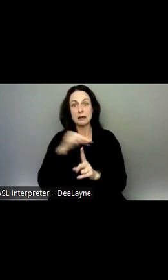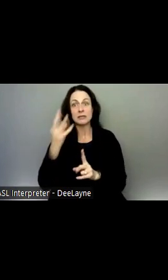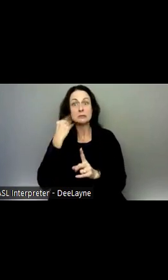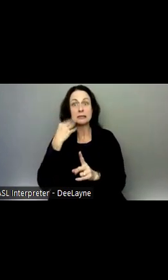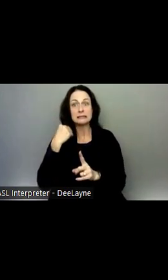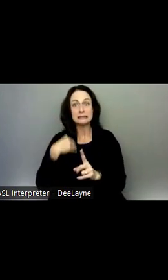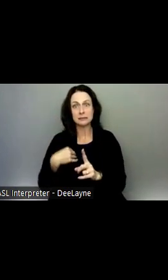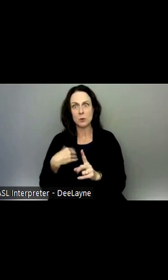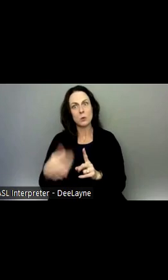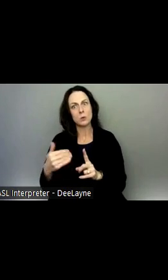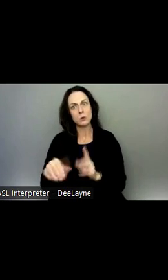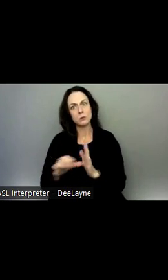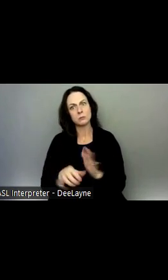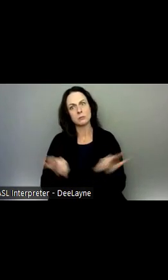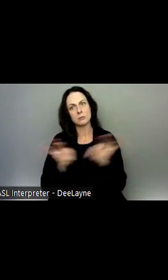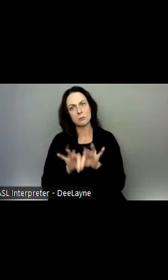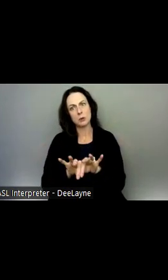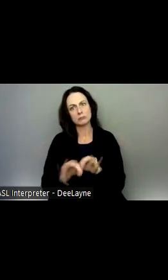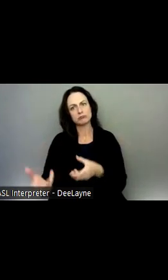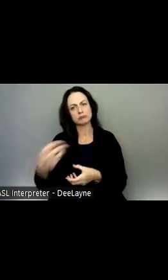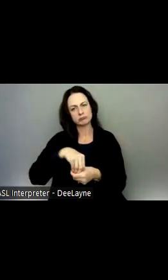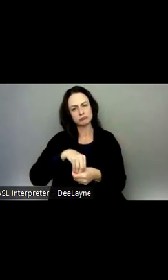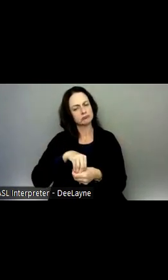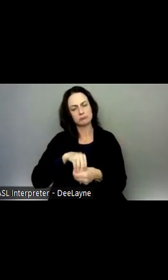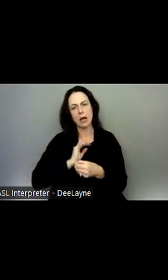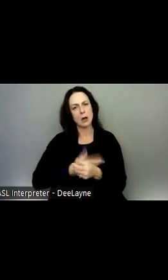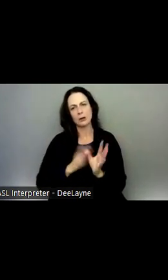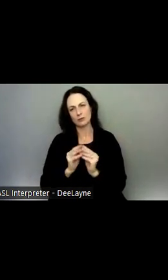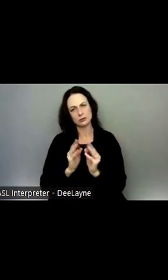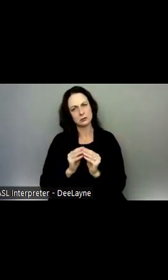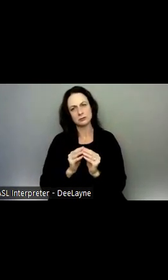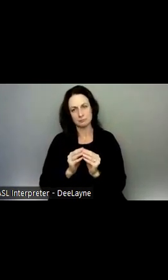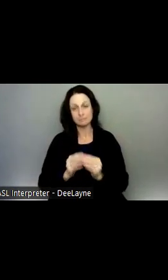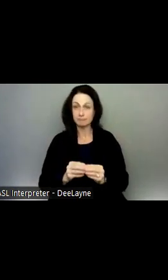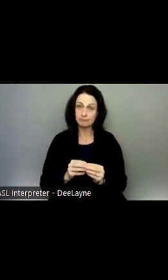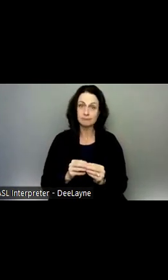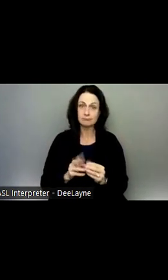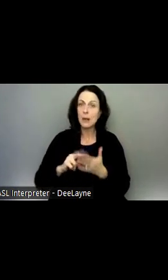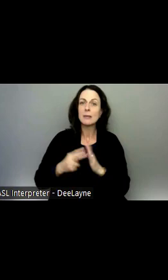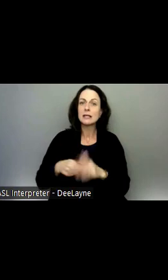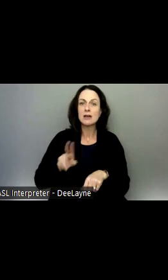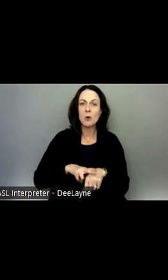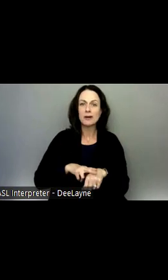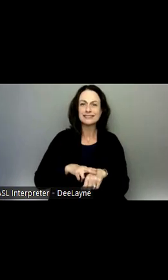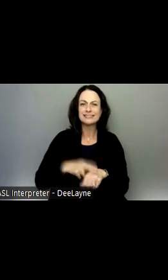Very important to have that a part of the conference, which means of course, having it part of the proposals